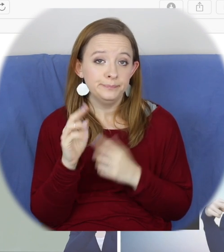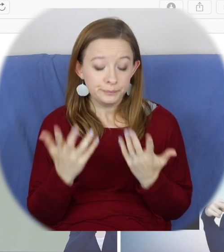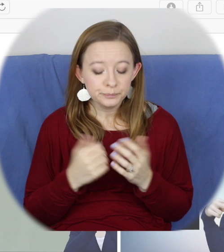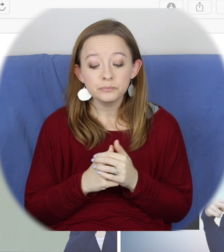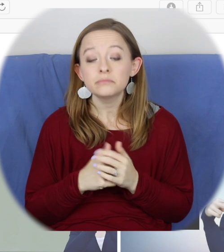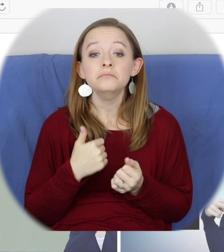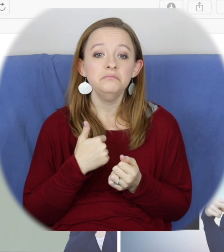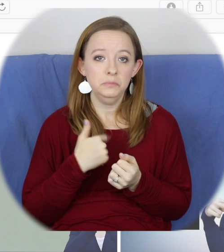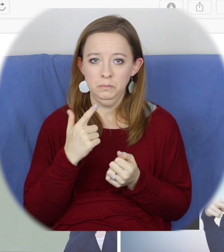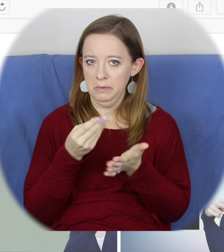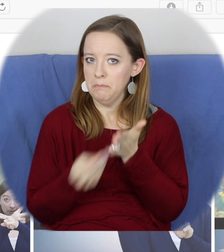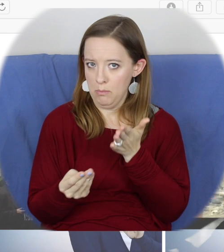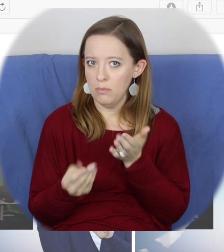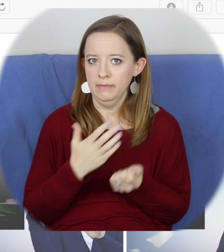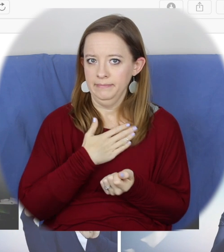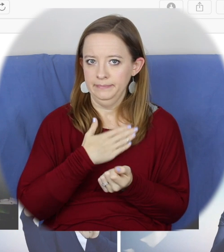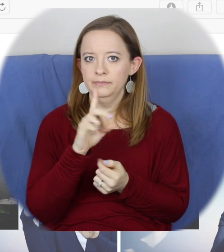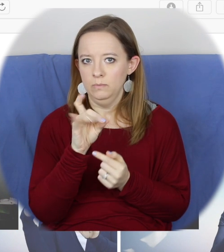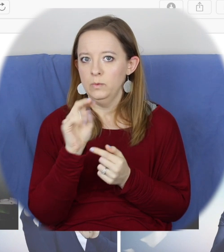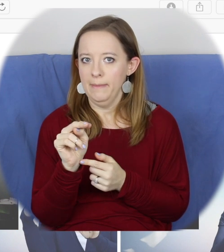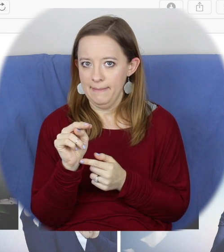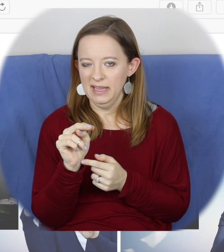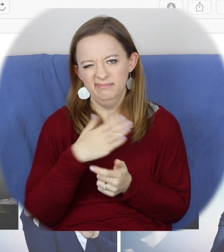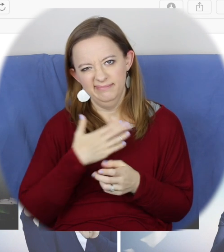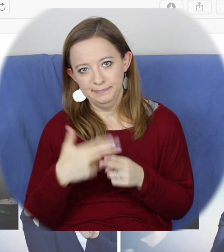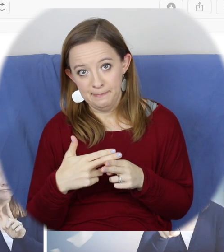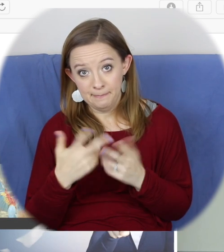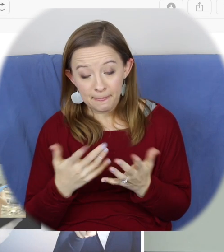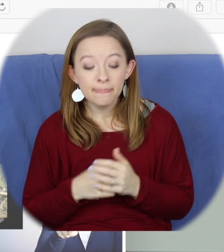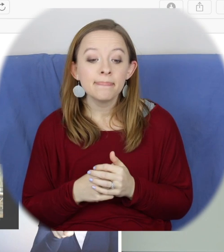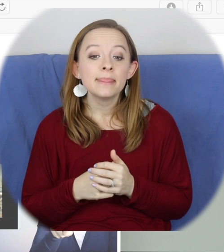So I went ahead and bought the domain of my name.